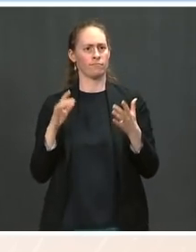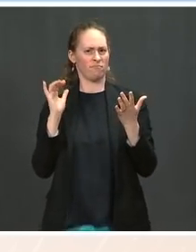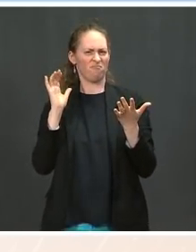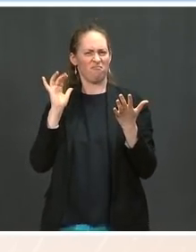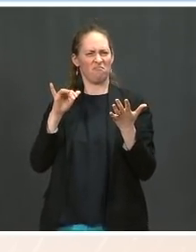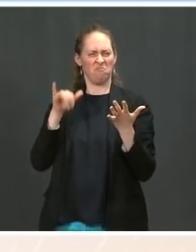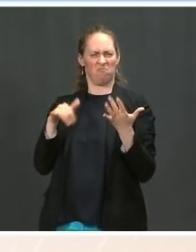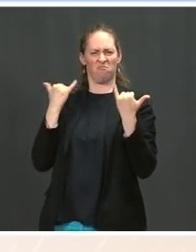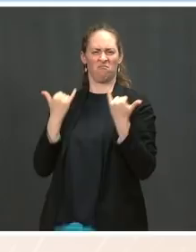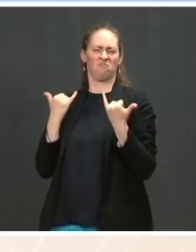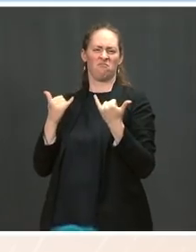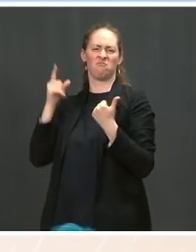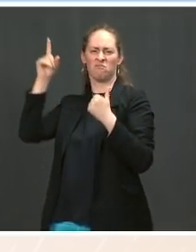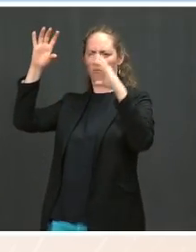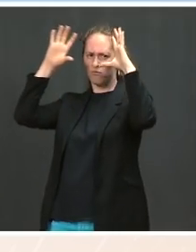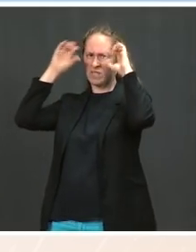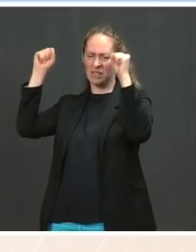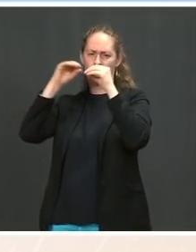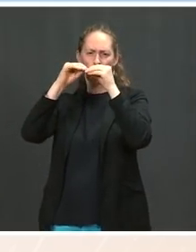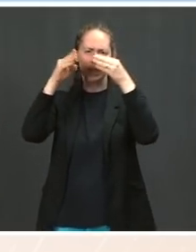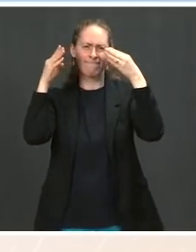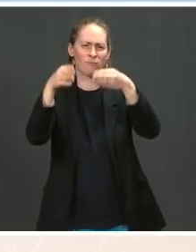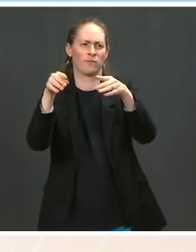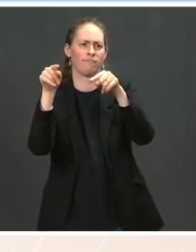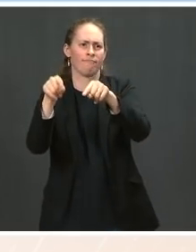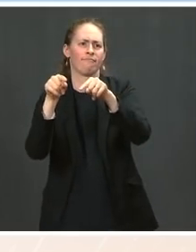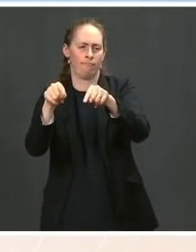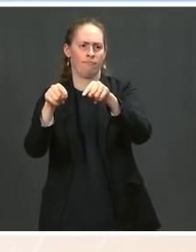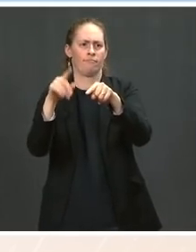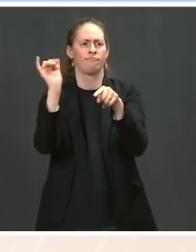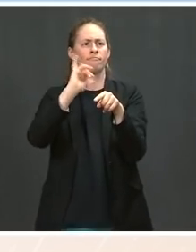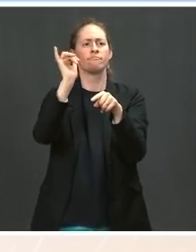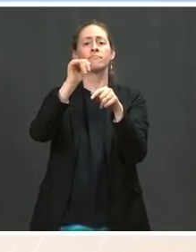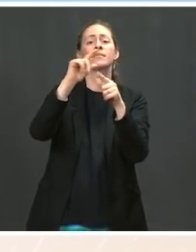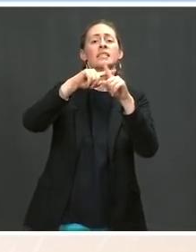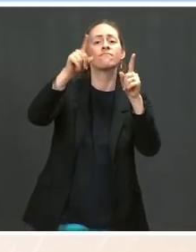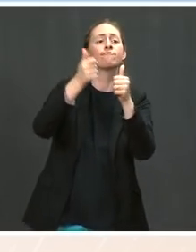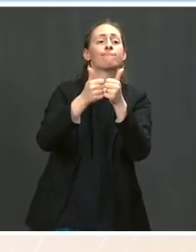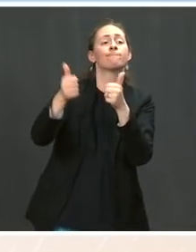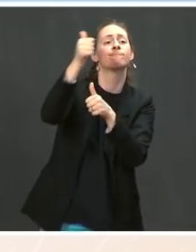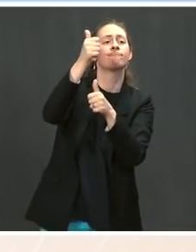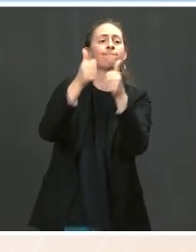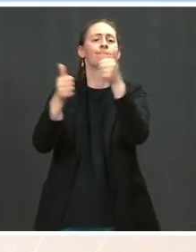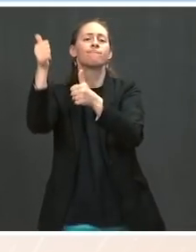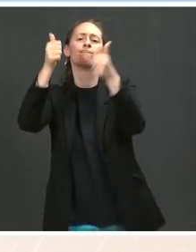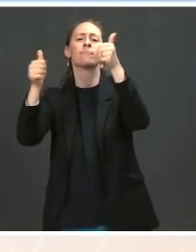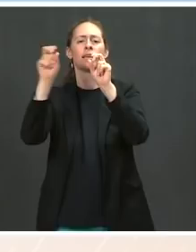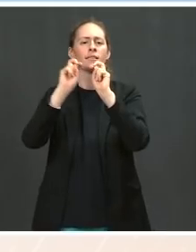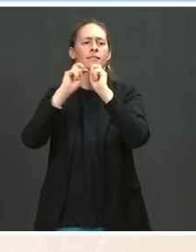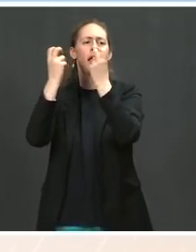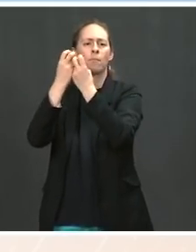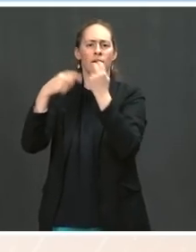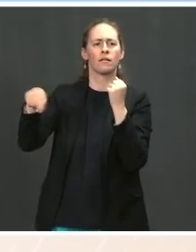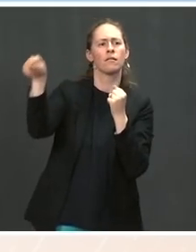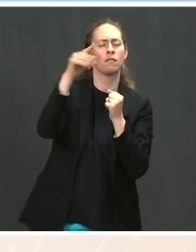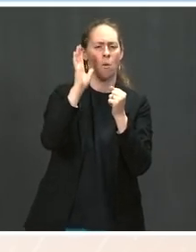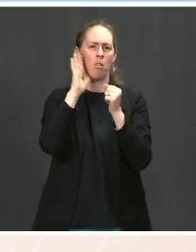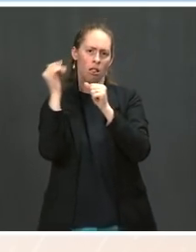I expect other senior officials, Cabinet members who are running point, will continue to do visits and come back and report back to the President.